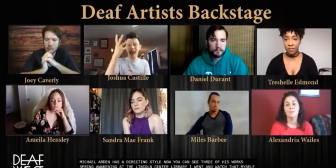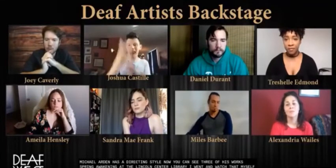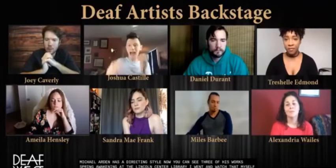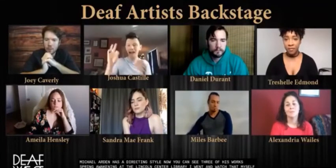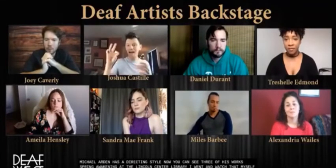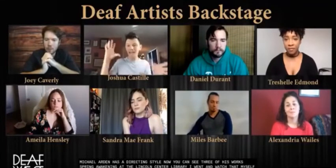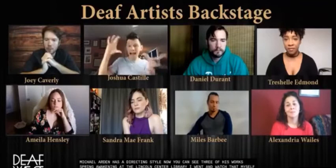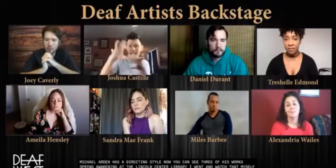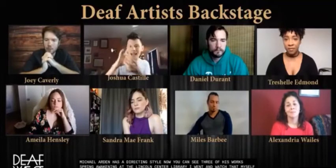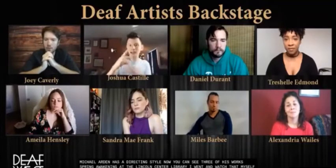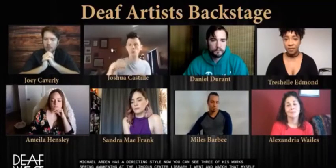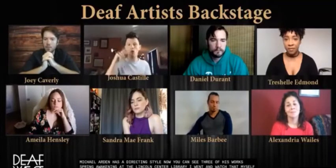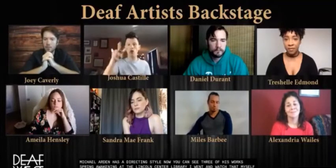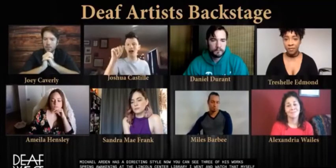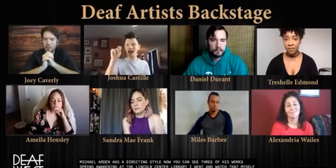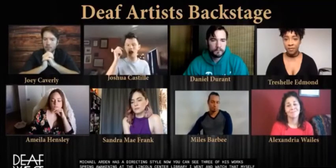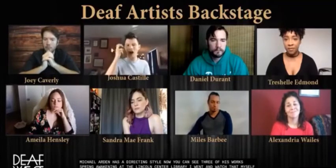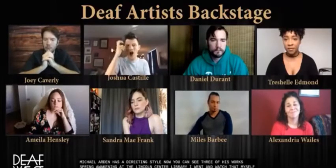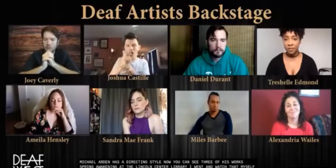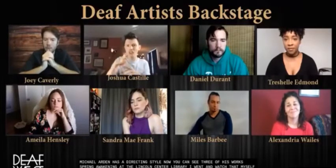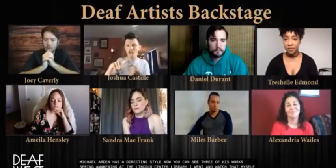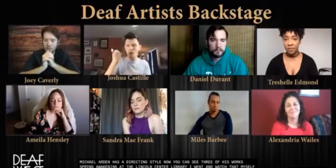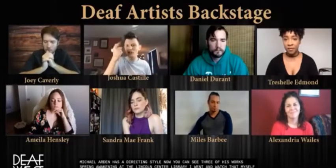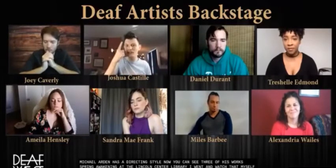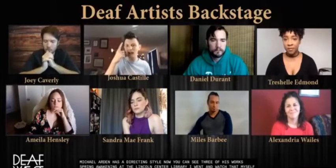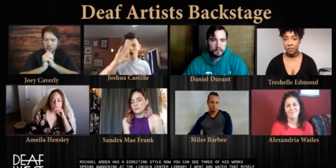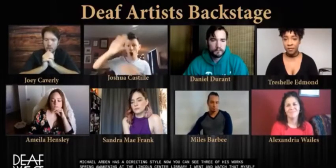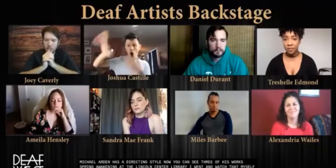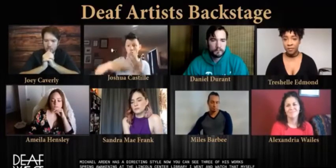We were looking at lack of communication, lack of connection.